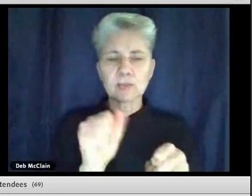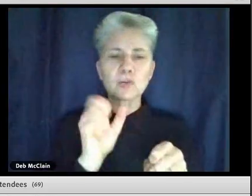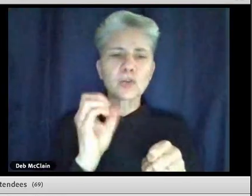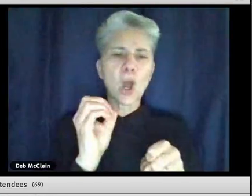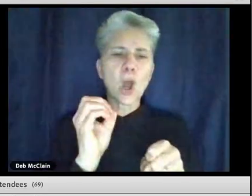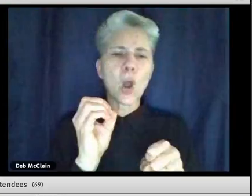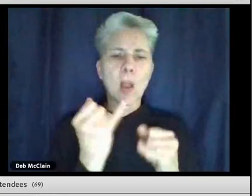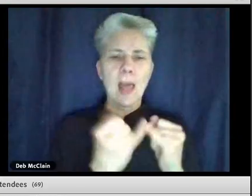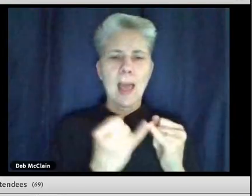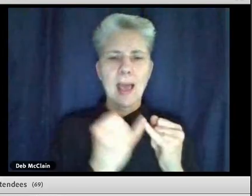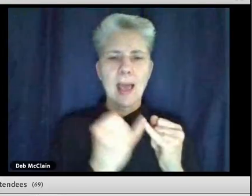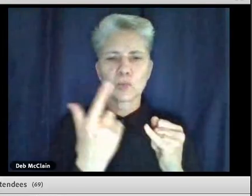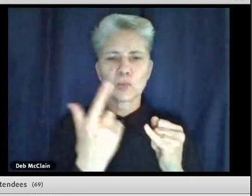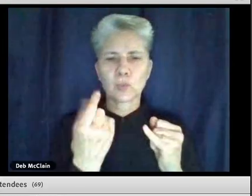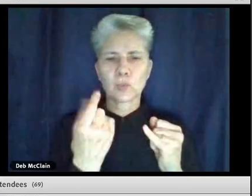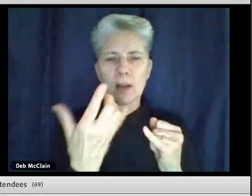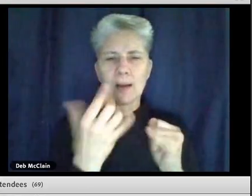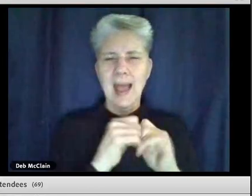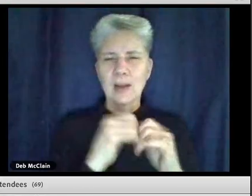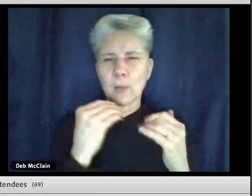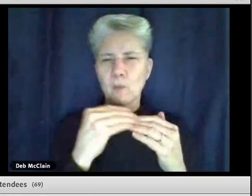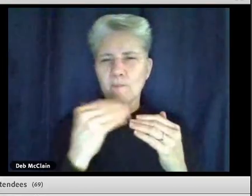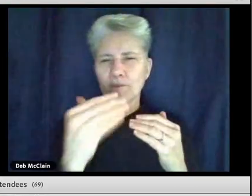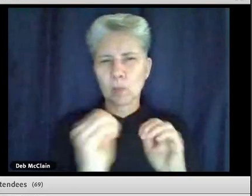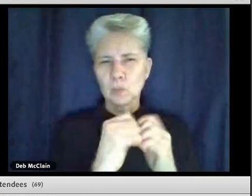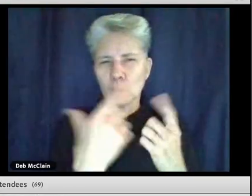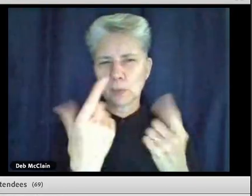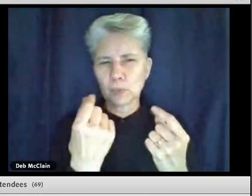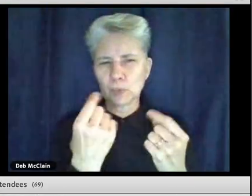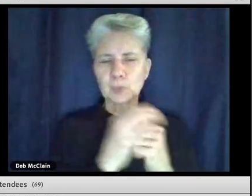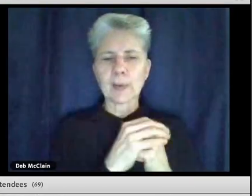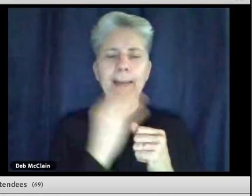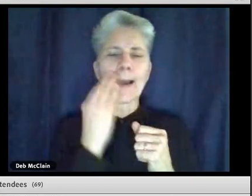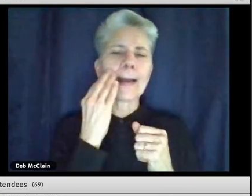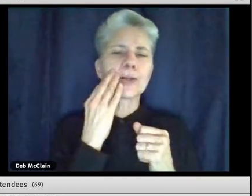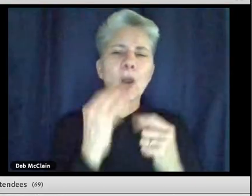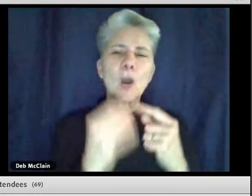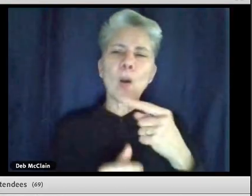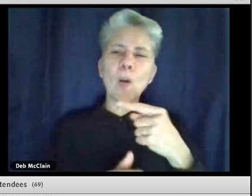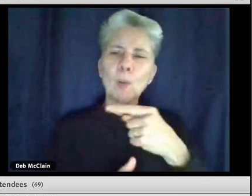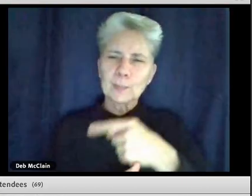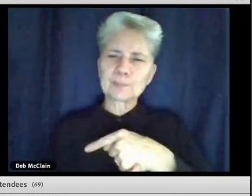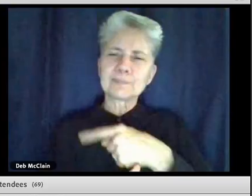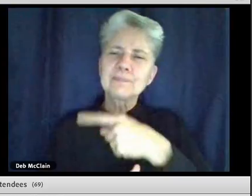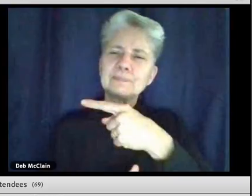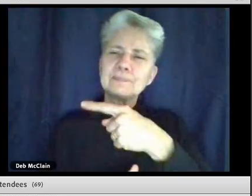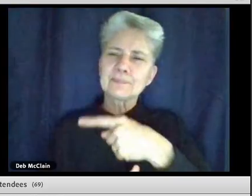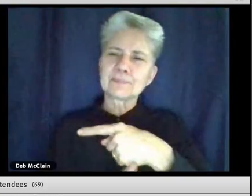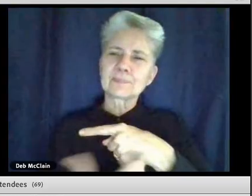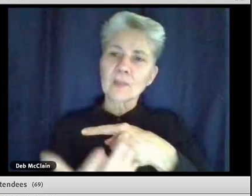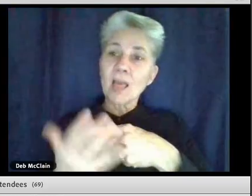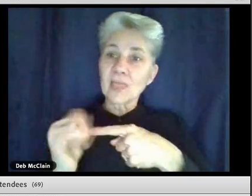And this is a list that you can get to, so, lastly, how do we move forward?